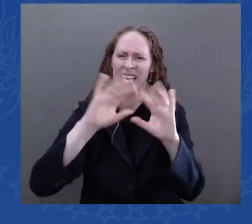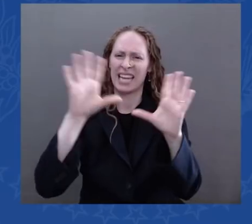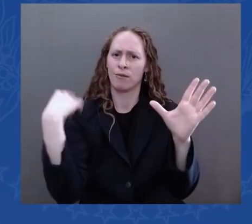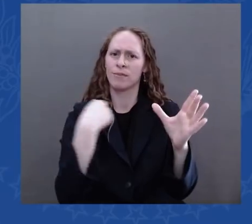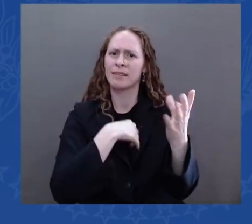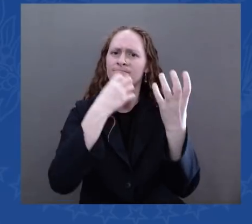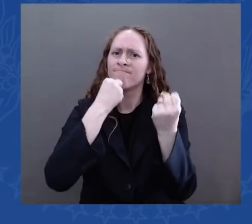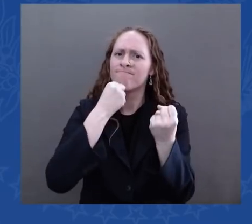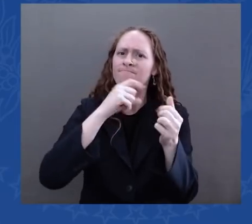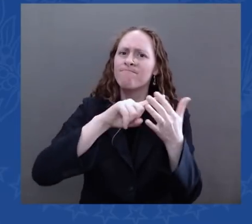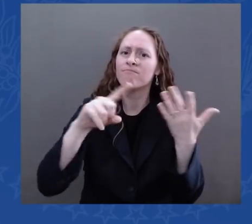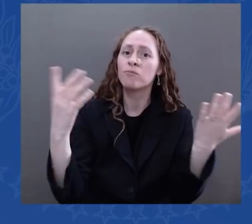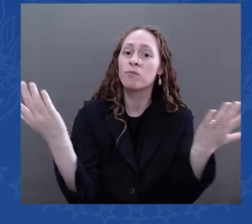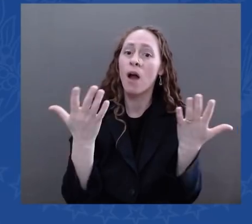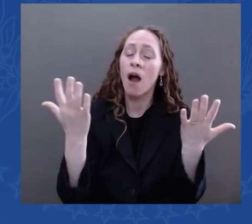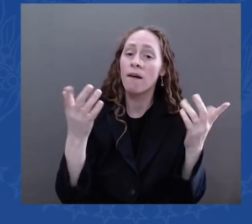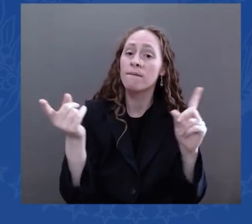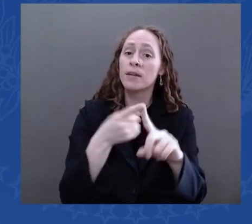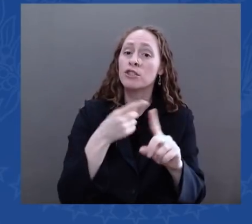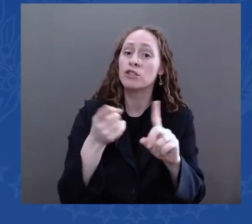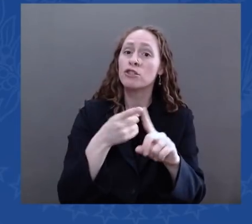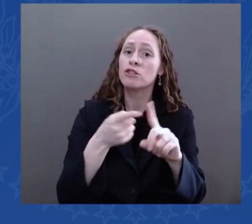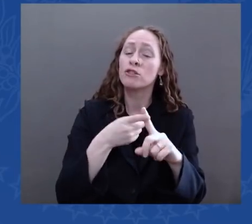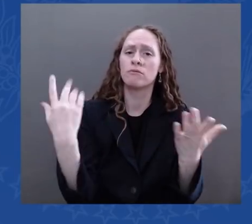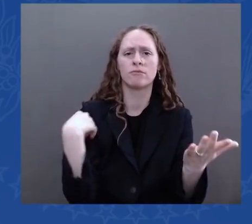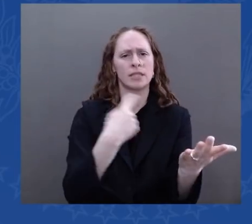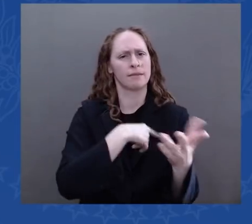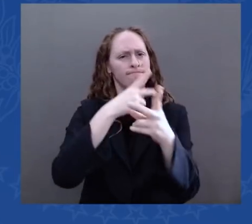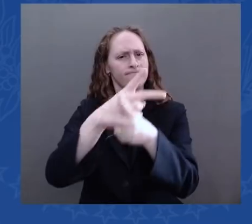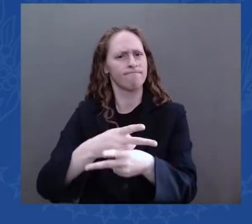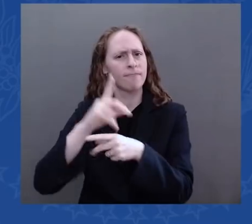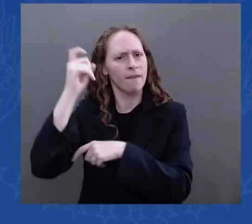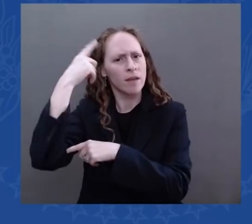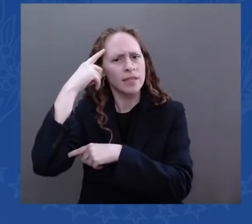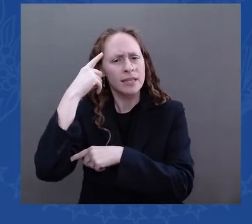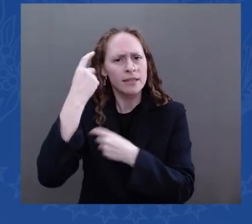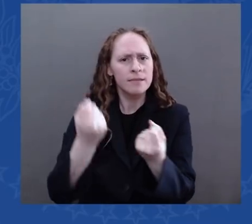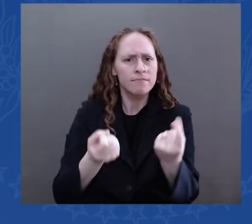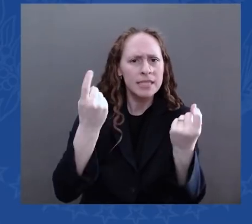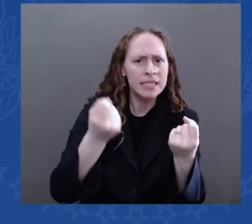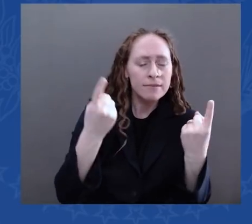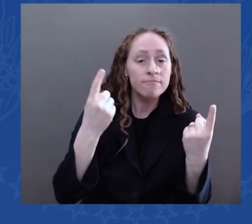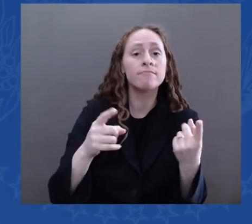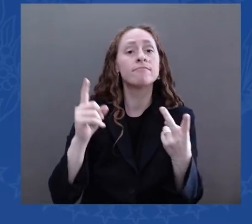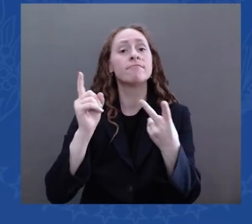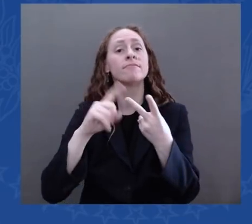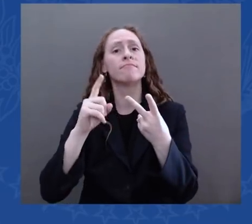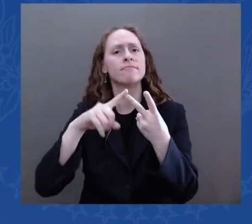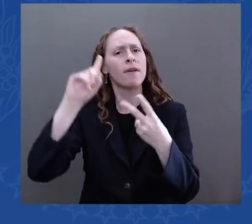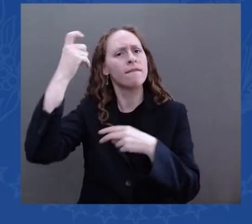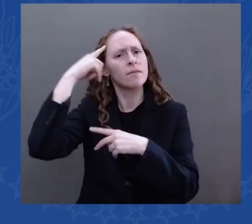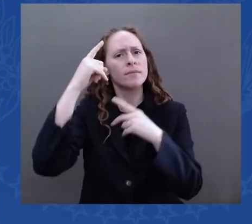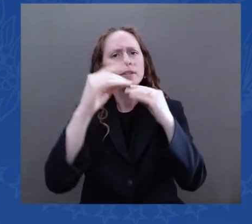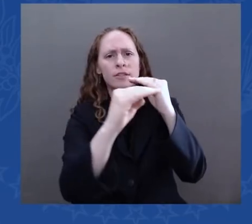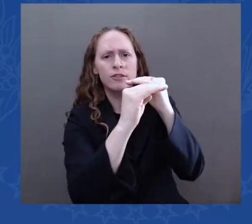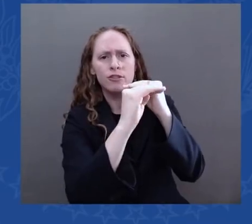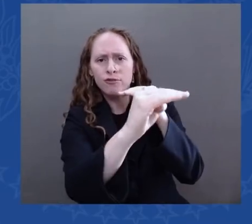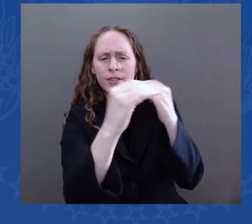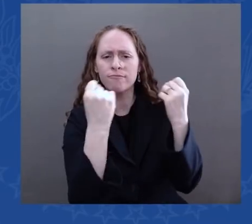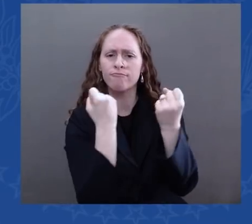And thirdly, the inv- -- (clears throat) -- excuse me -- the investments needed to build a better America. The first value is fiscal responsibility.